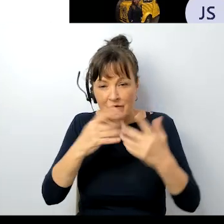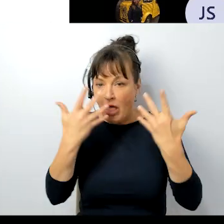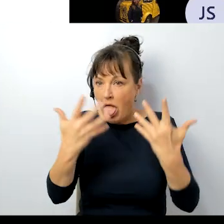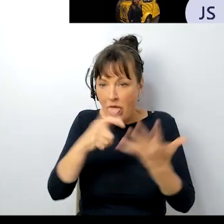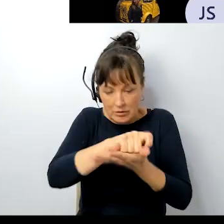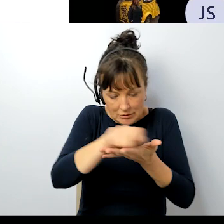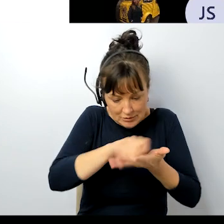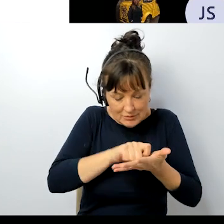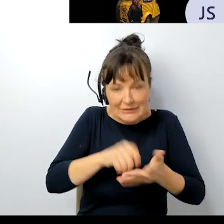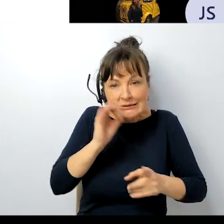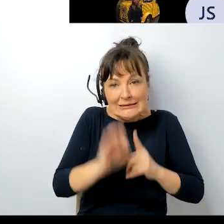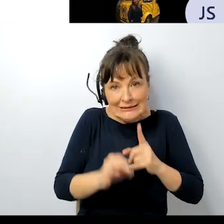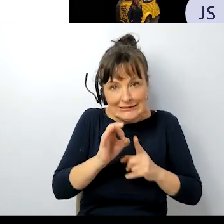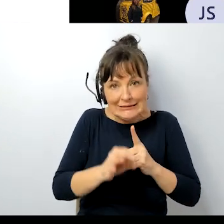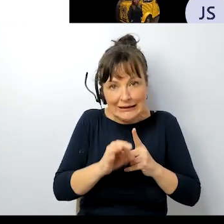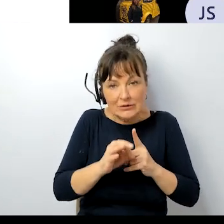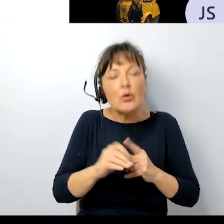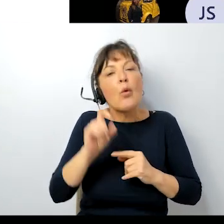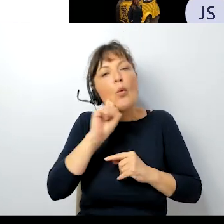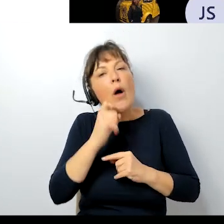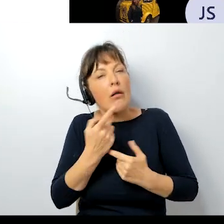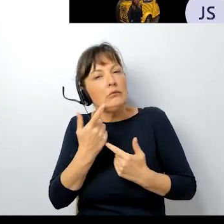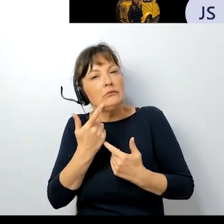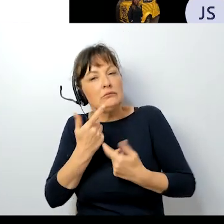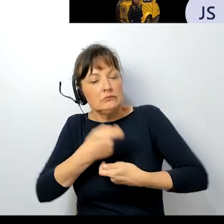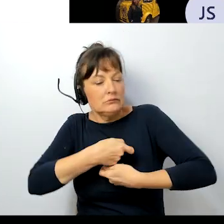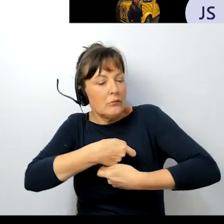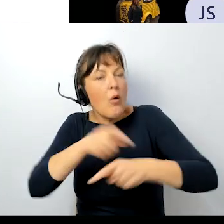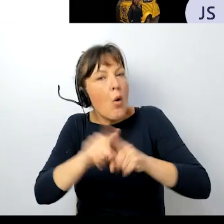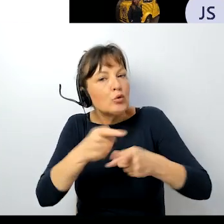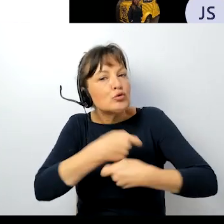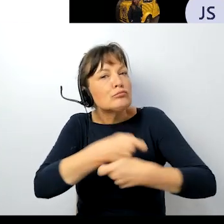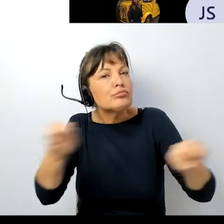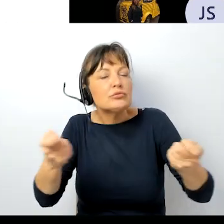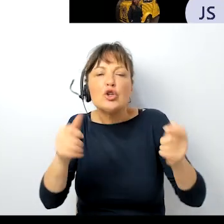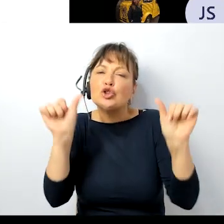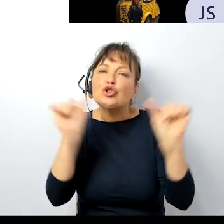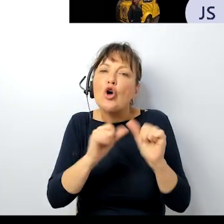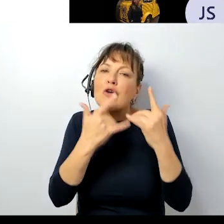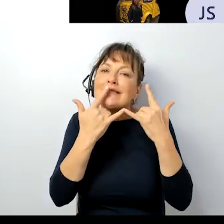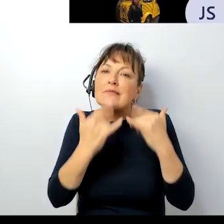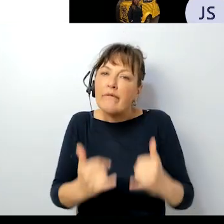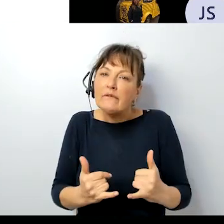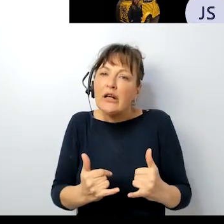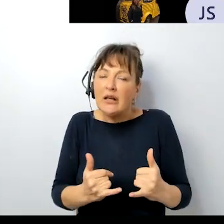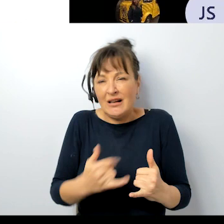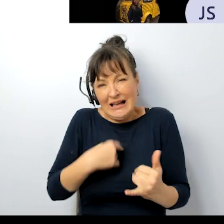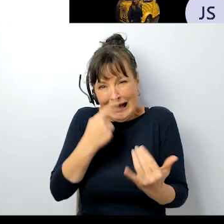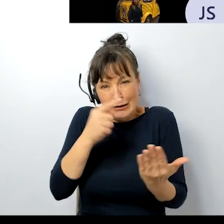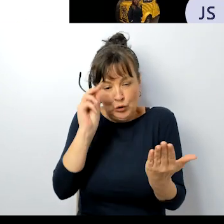Please don't worry if you aren't able to take all these details down as we will send them out along with a short survey about the webinar you've all been